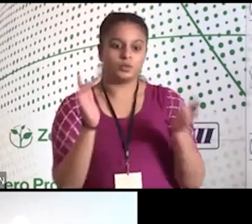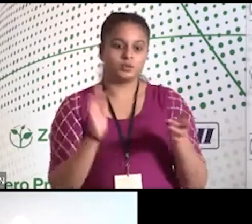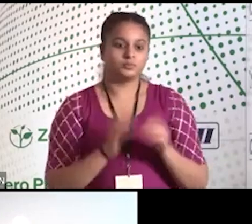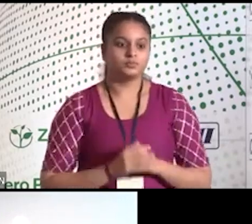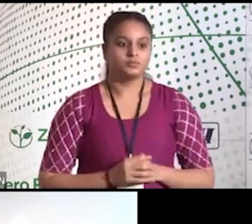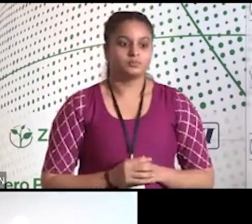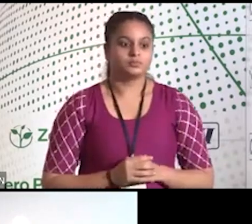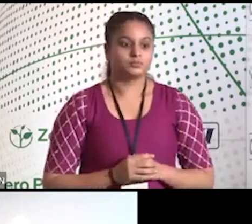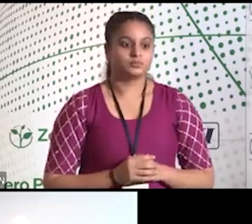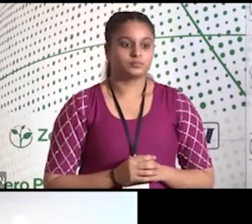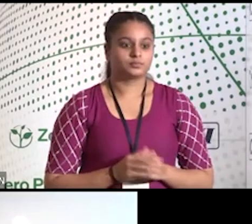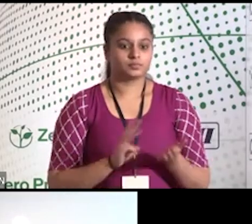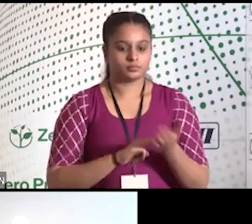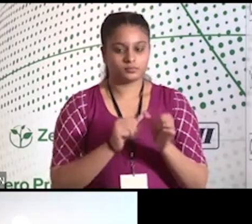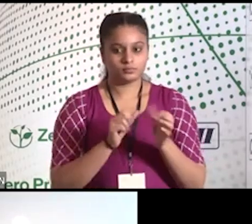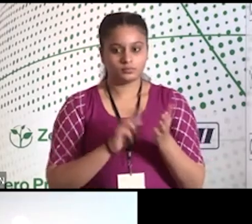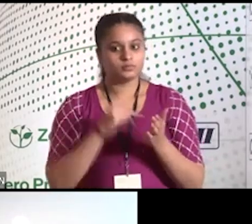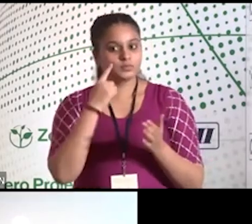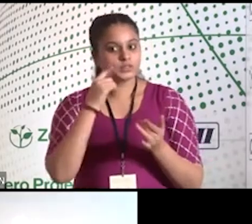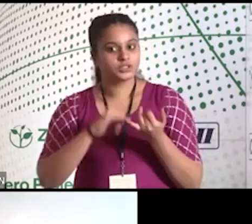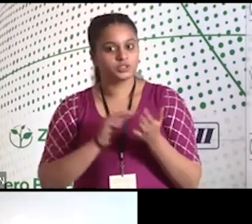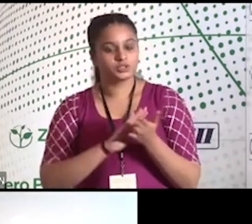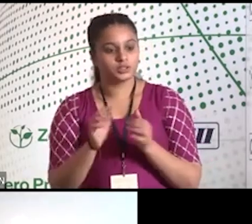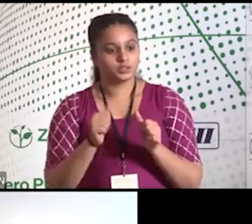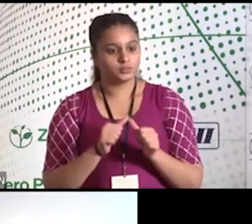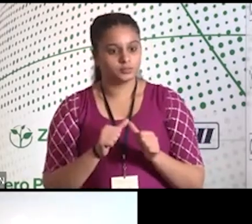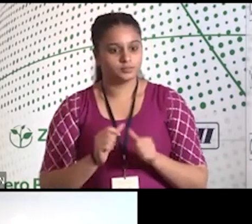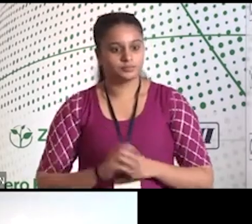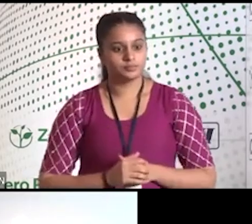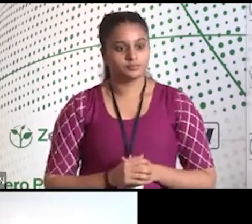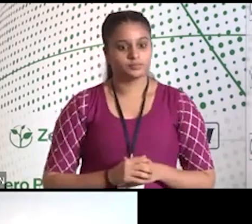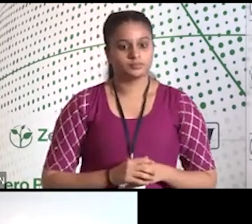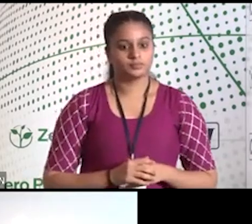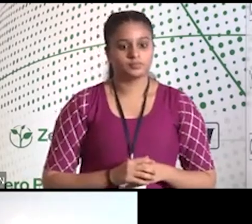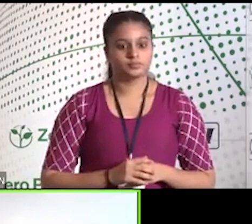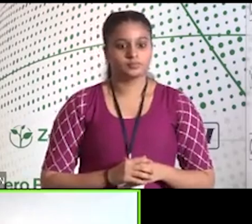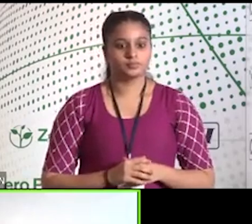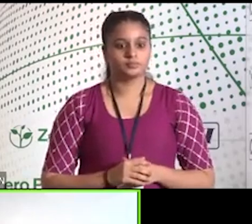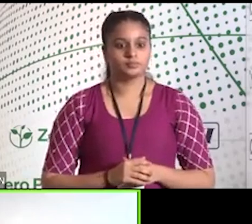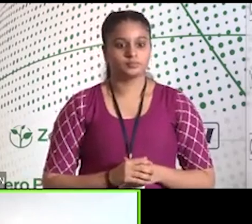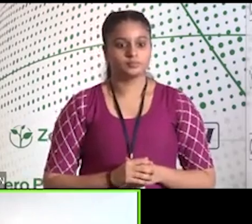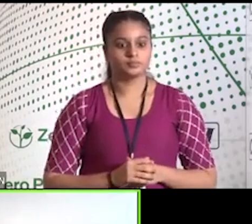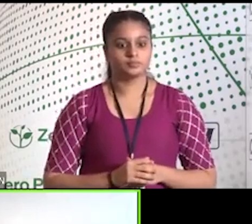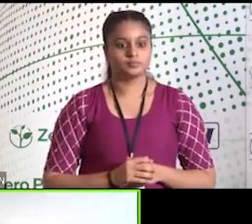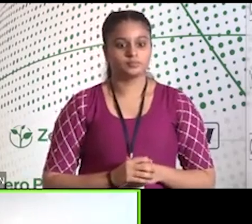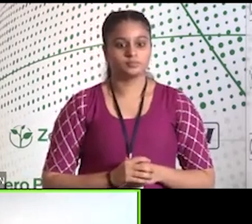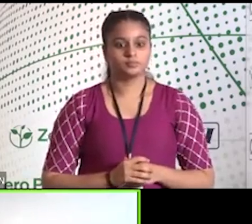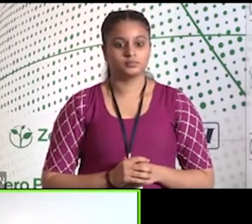Or would you? Thank you. Thank you. Meet man.